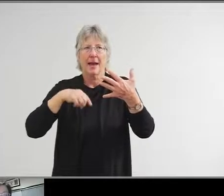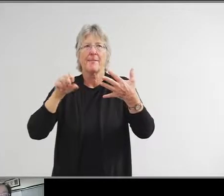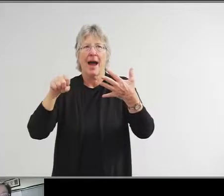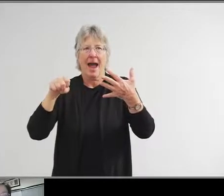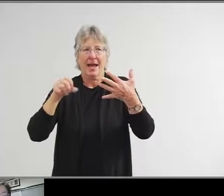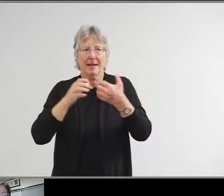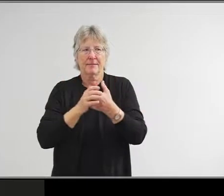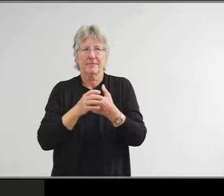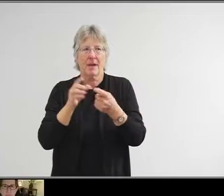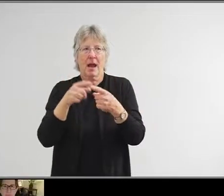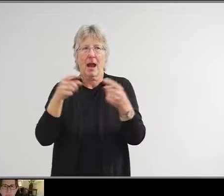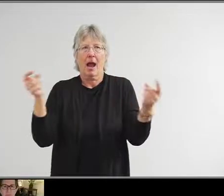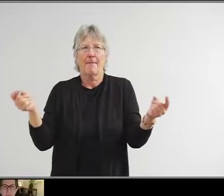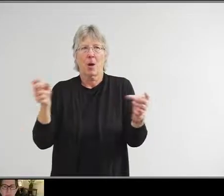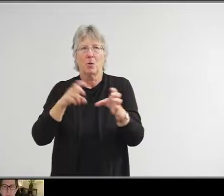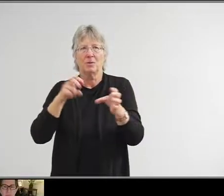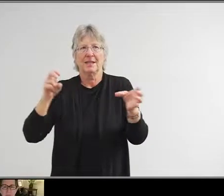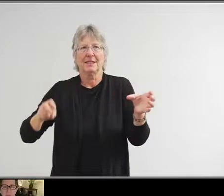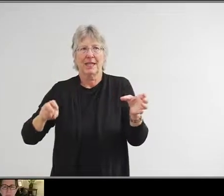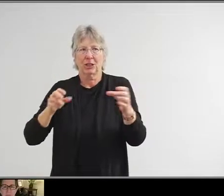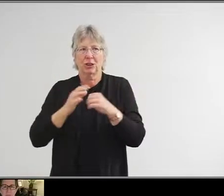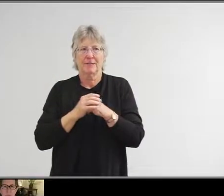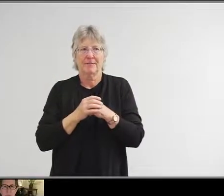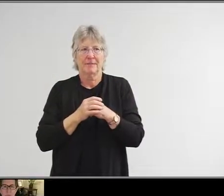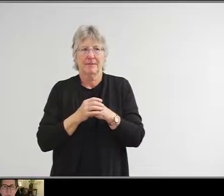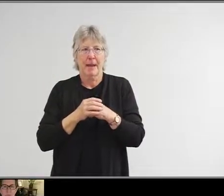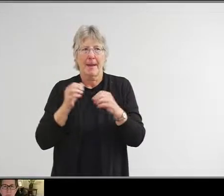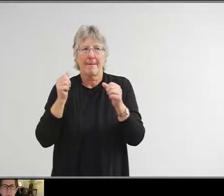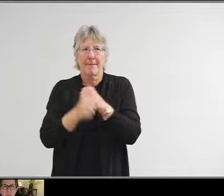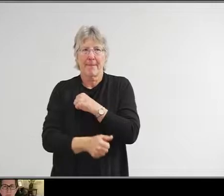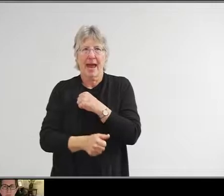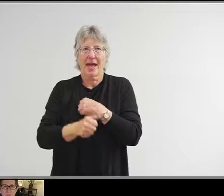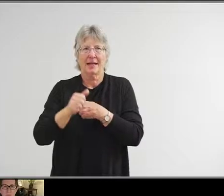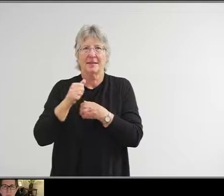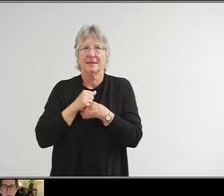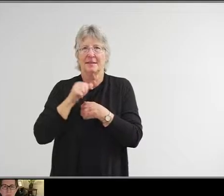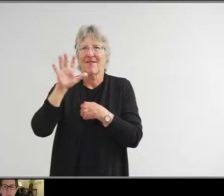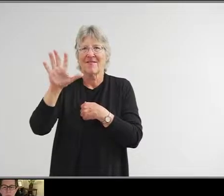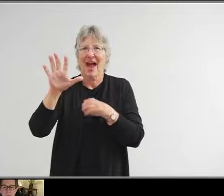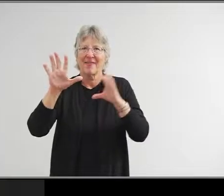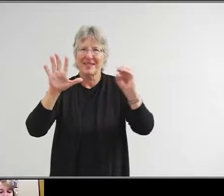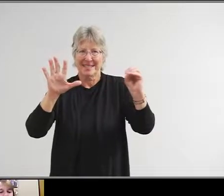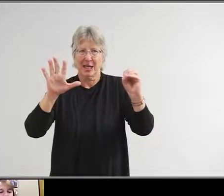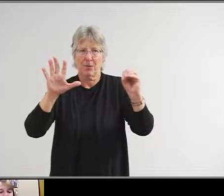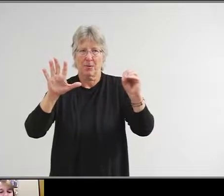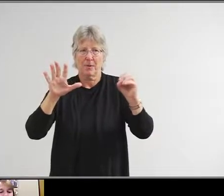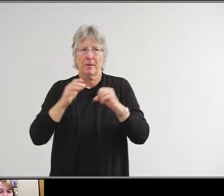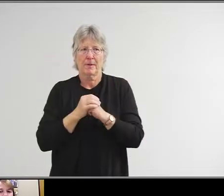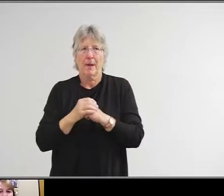Opposed abstentions passes five, zero. Approval of minutes.